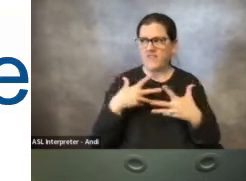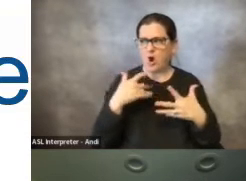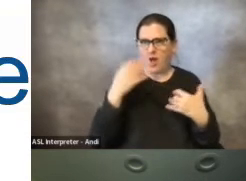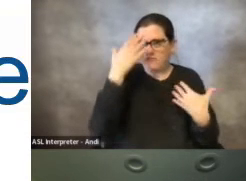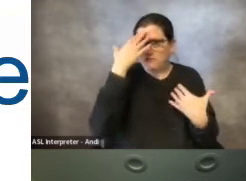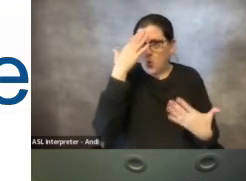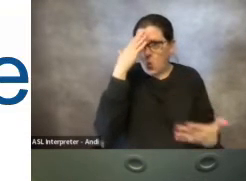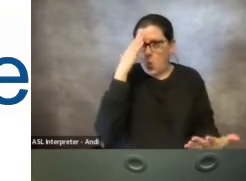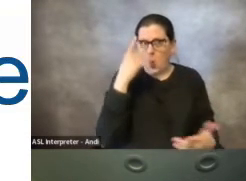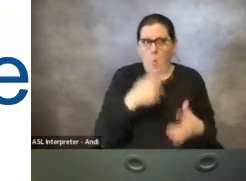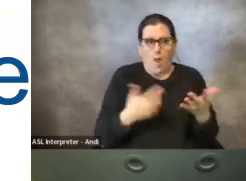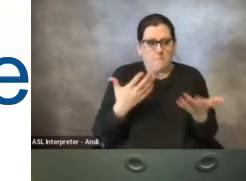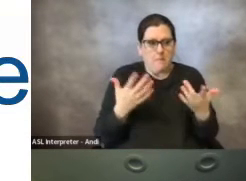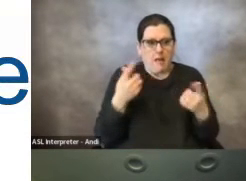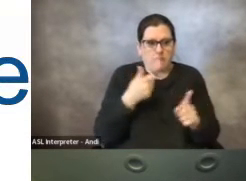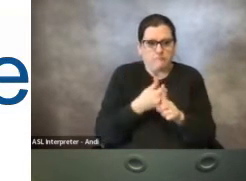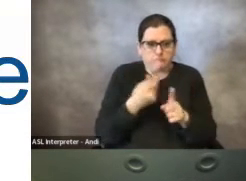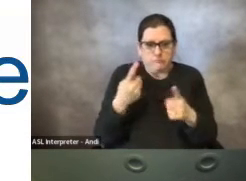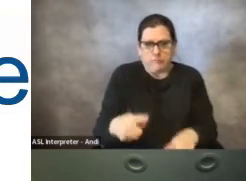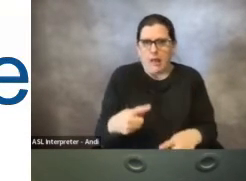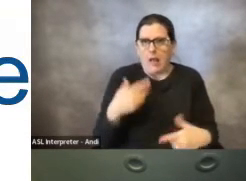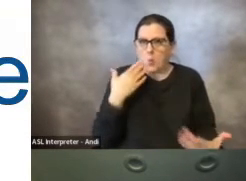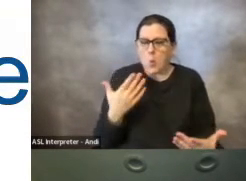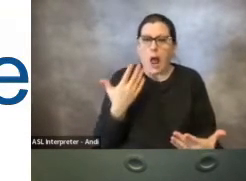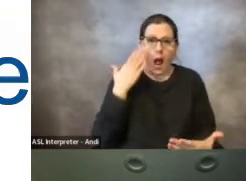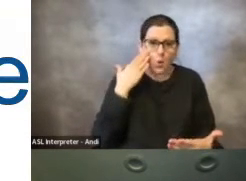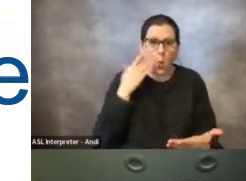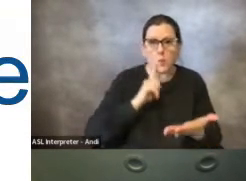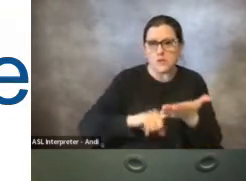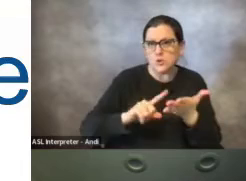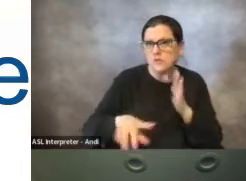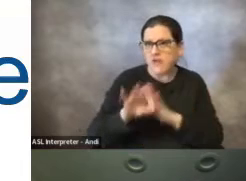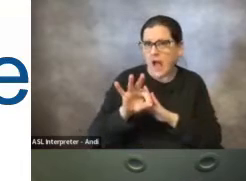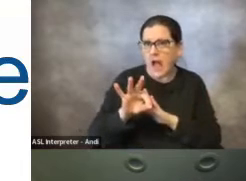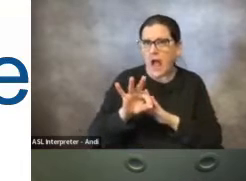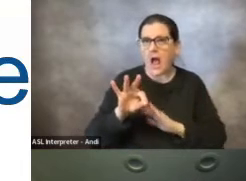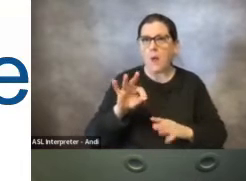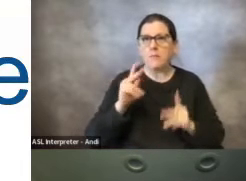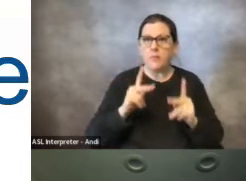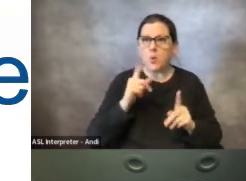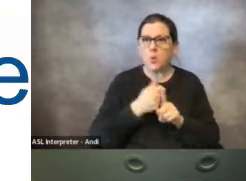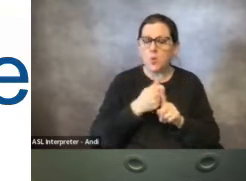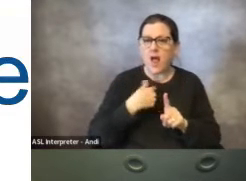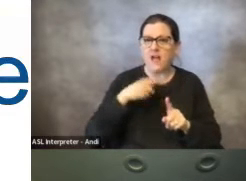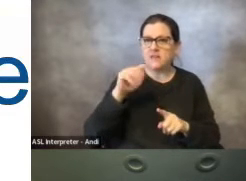the research says, you know, that I have a, the individuals with injuries have a 10 year lower life expectancy than those